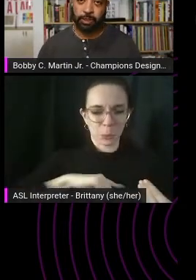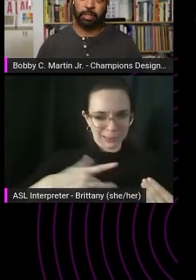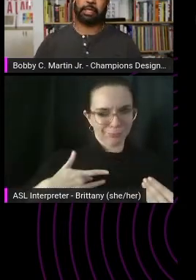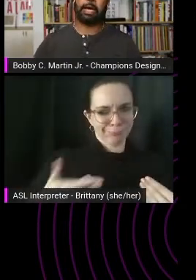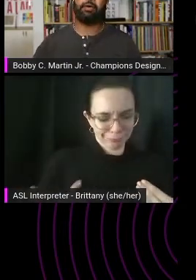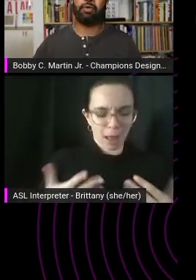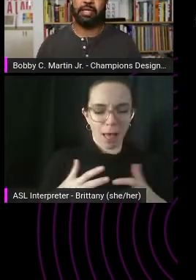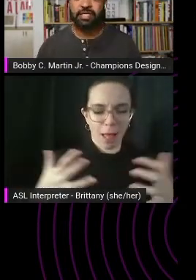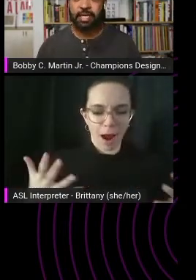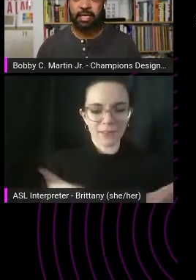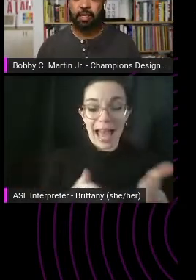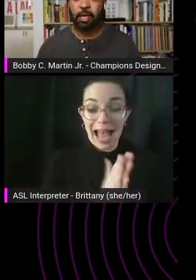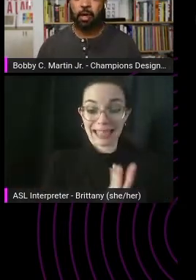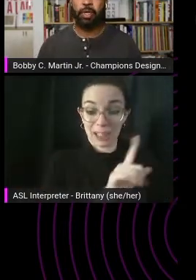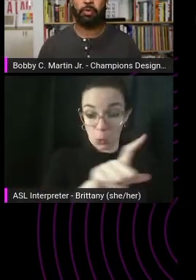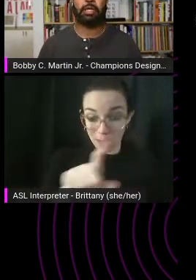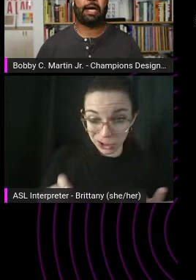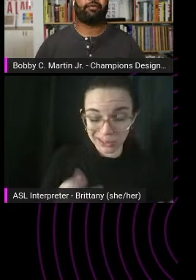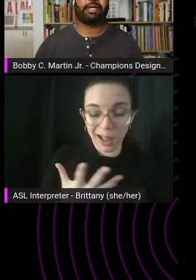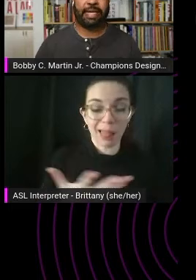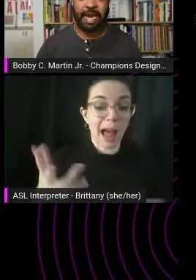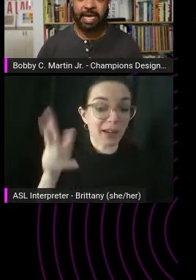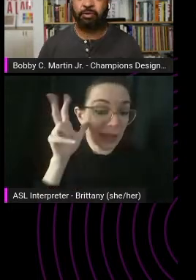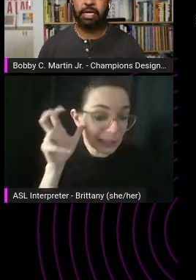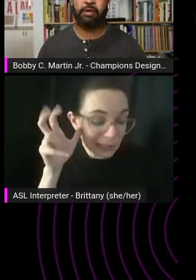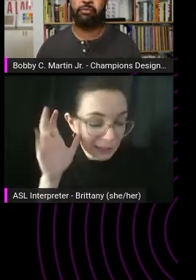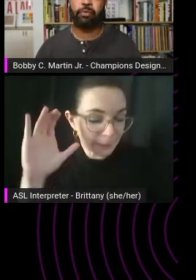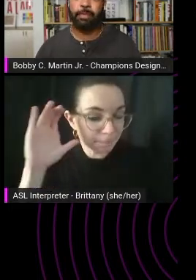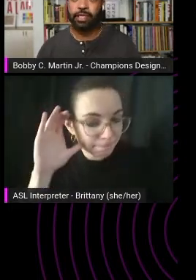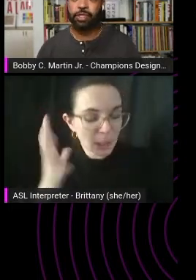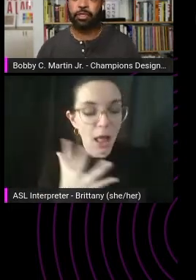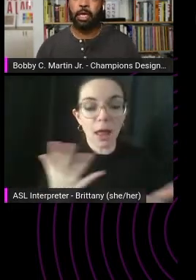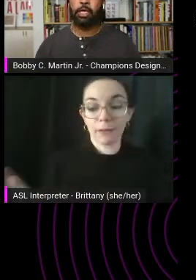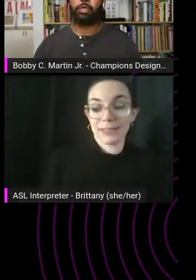We do a lot of listening. We do a lot of gathering of information